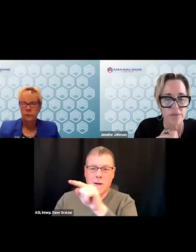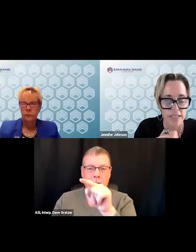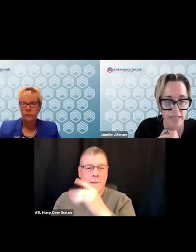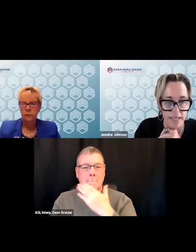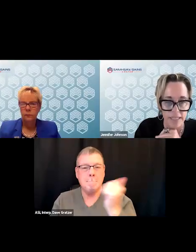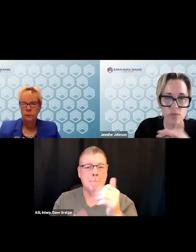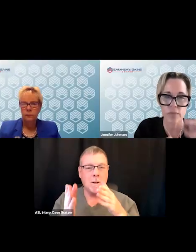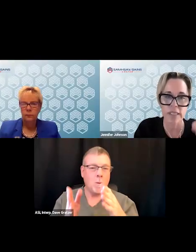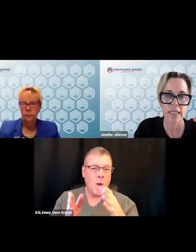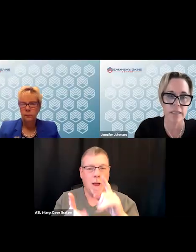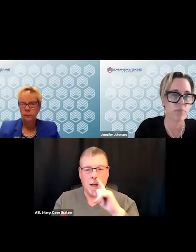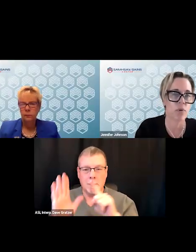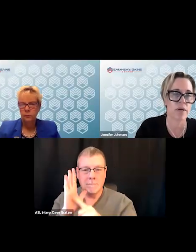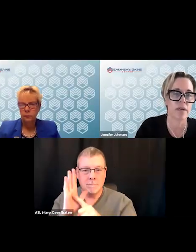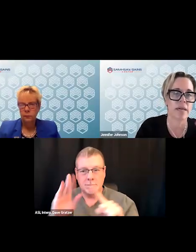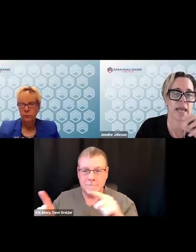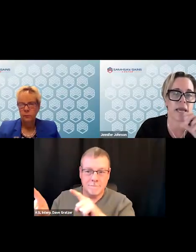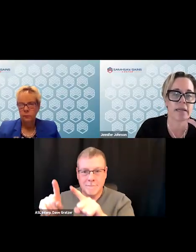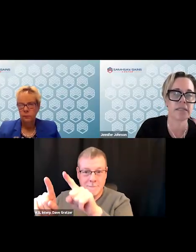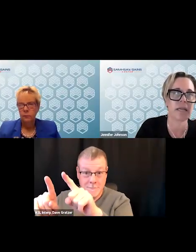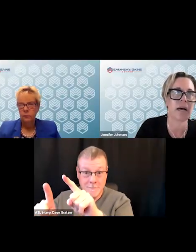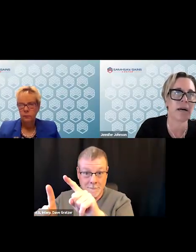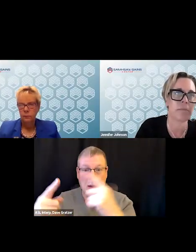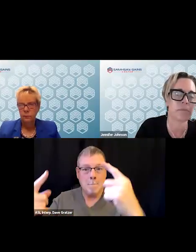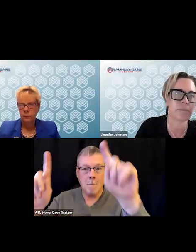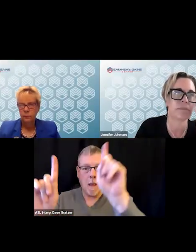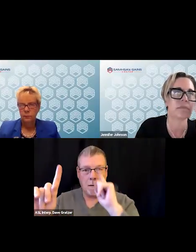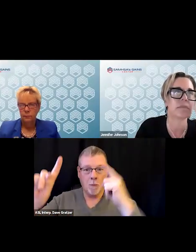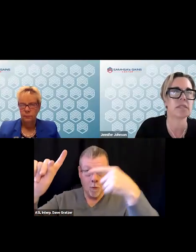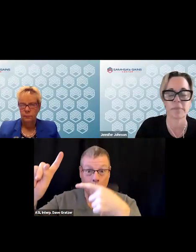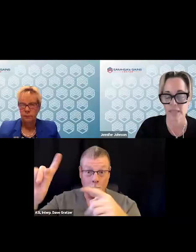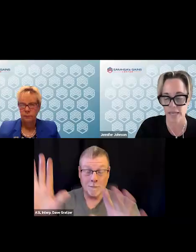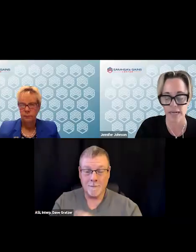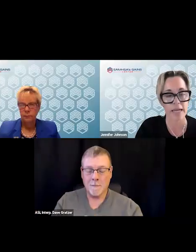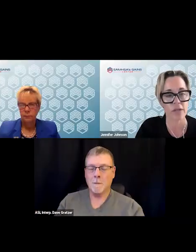The other thing I think is really important and, um, something that I